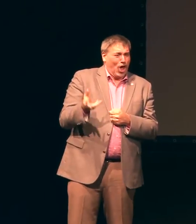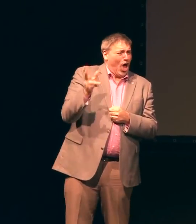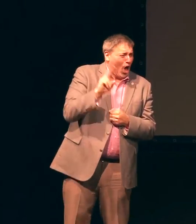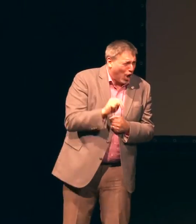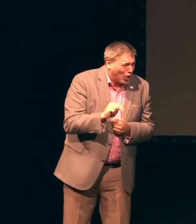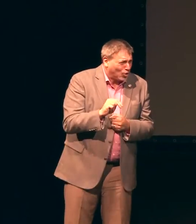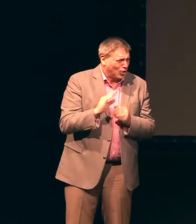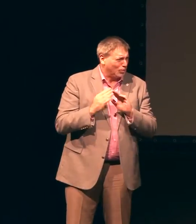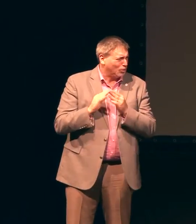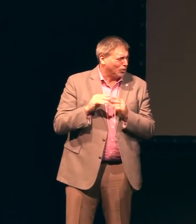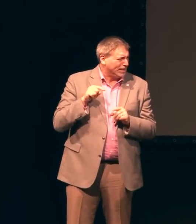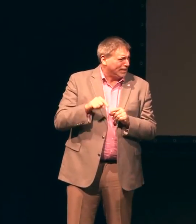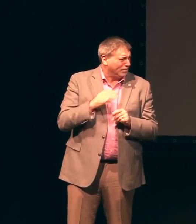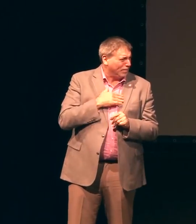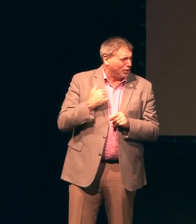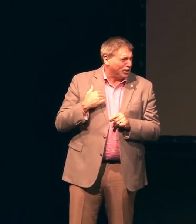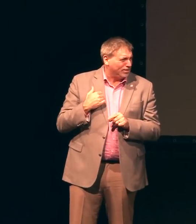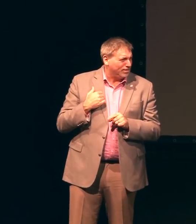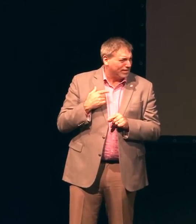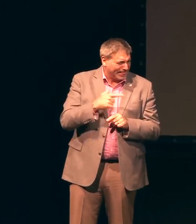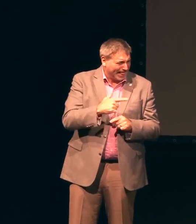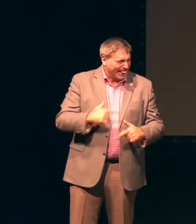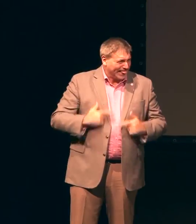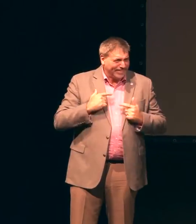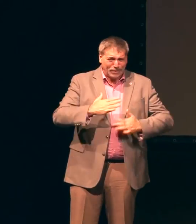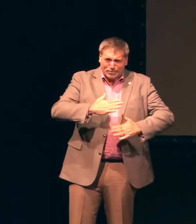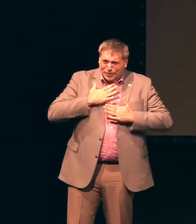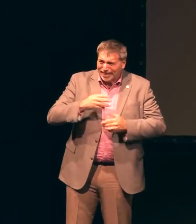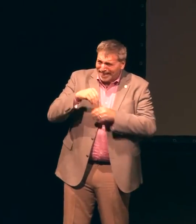and oppressed by their own community members.